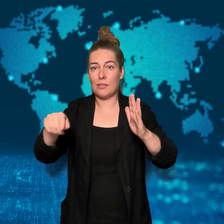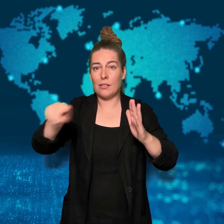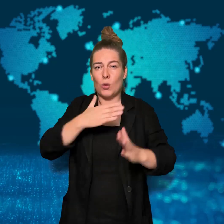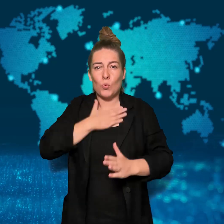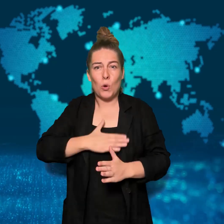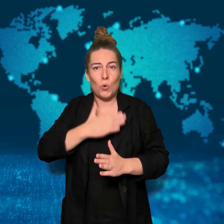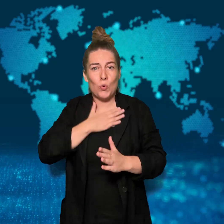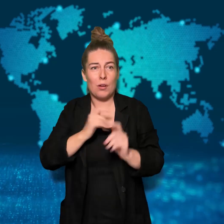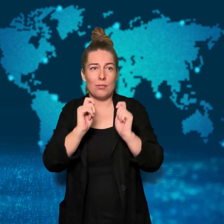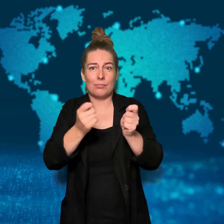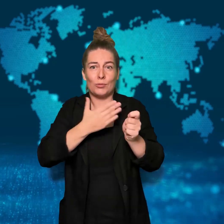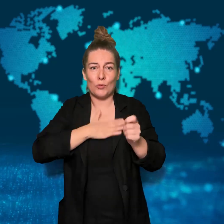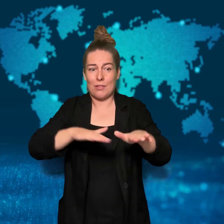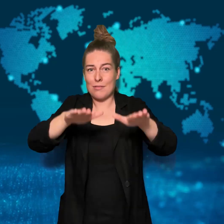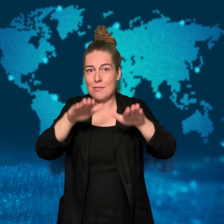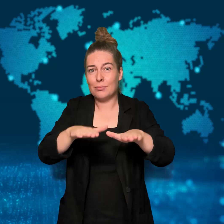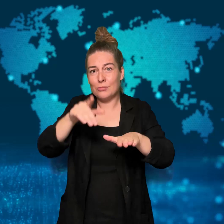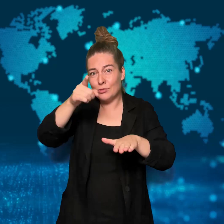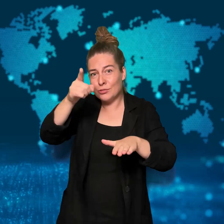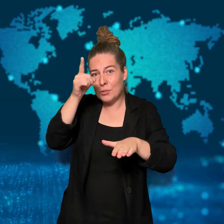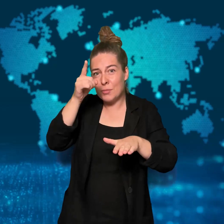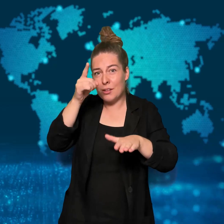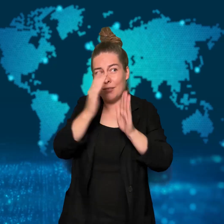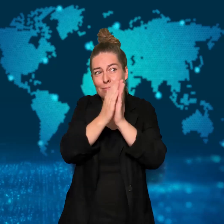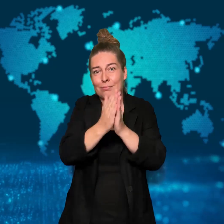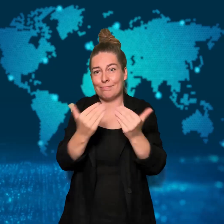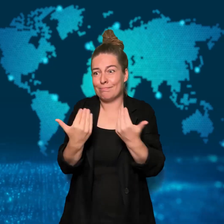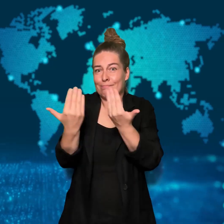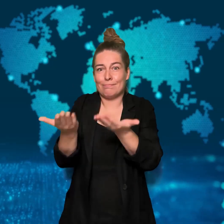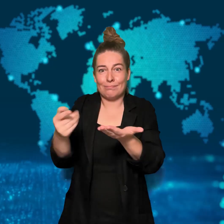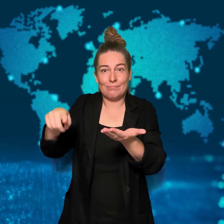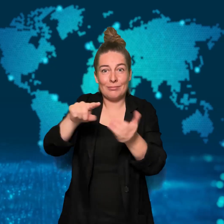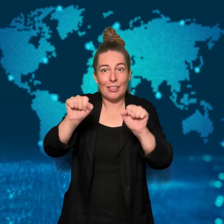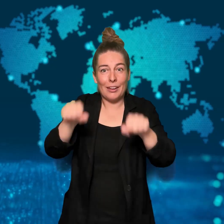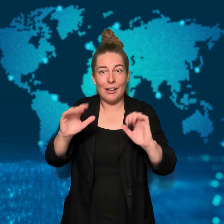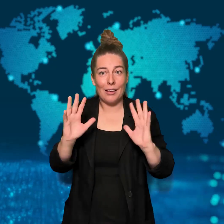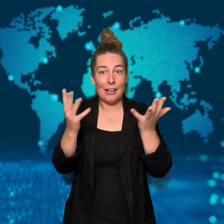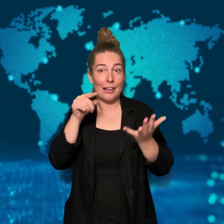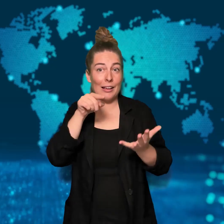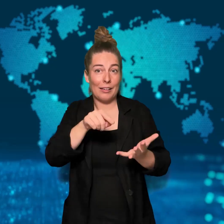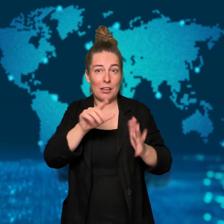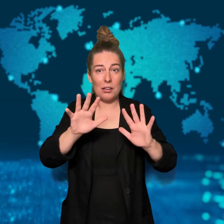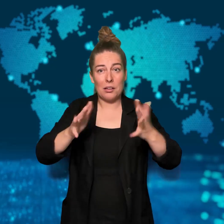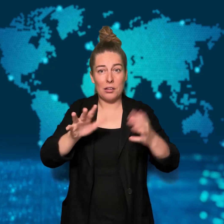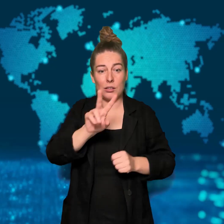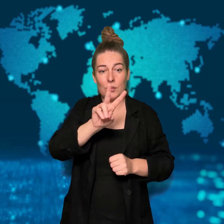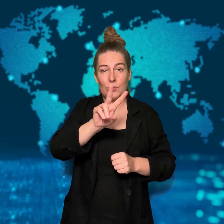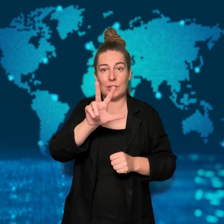in the country immediately following Russia's attack on Ukraine in February 2022.